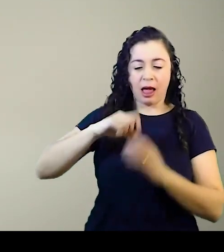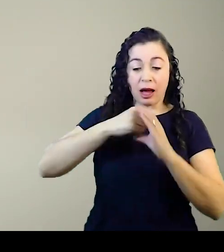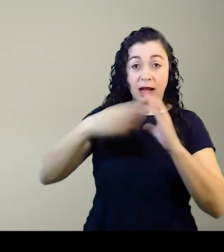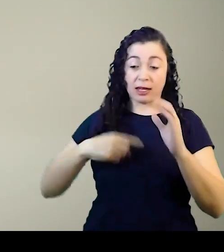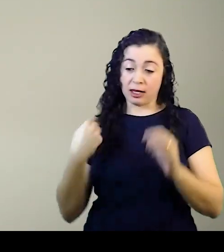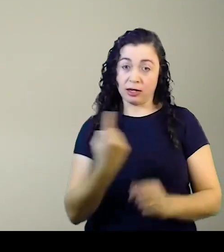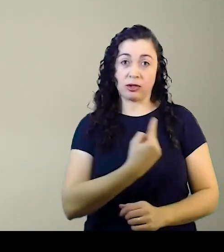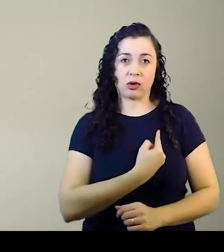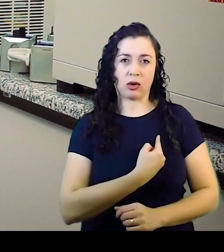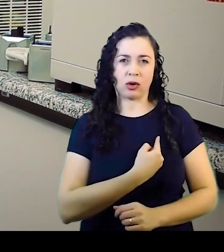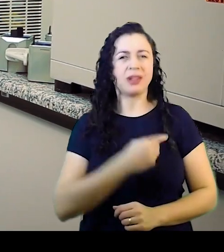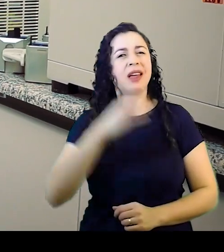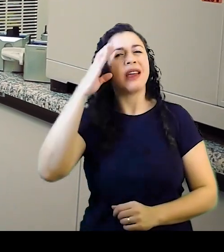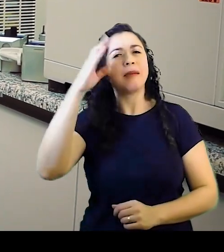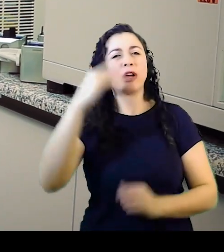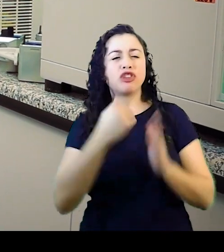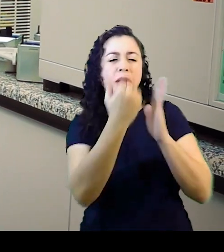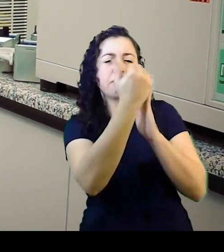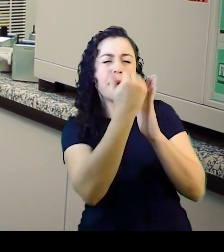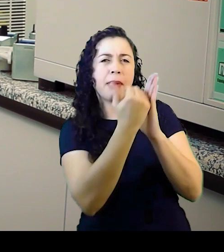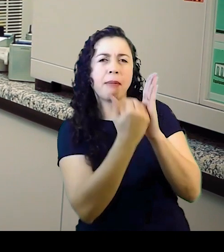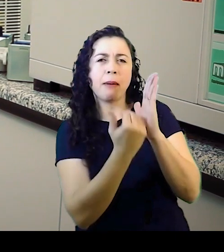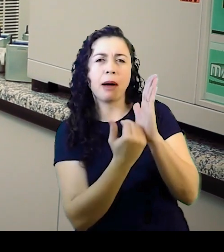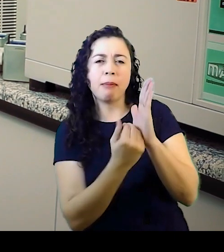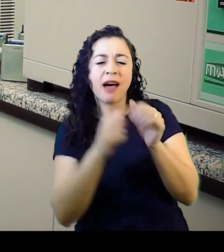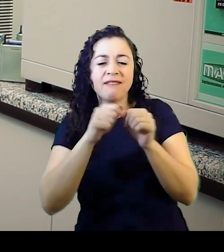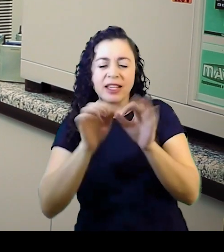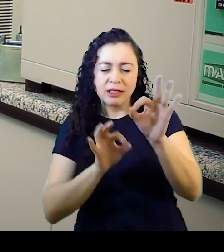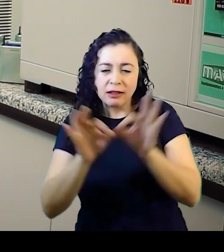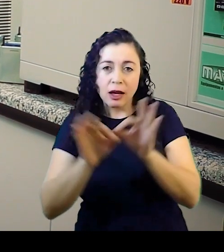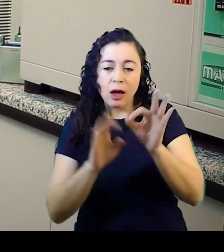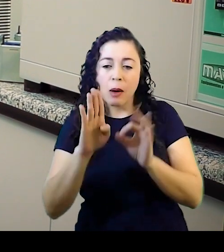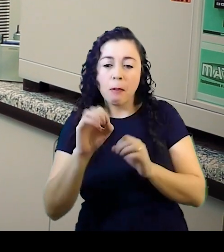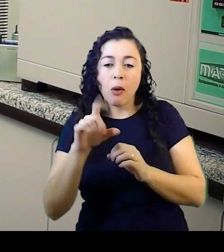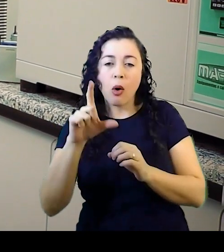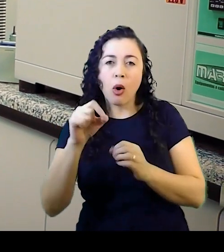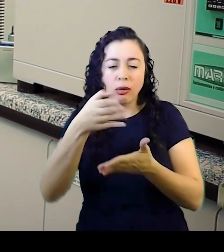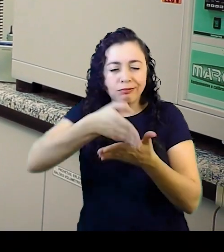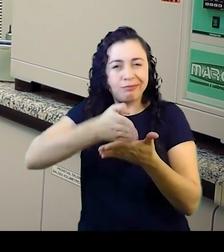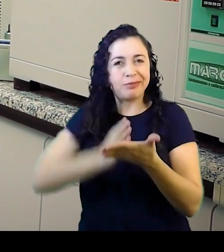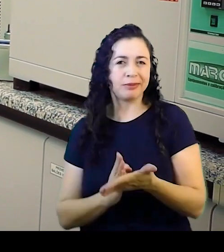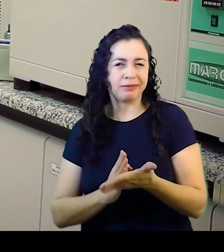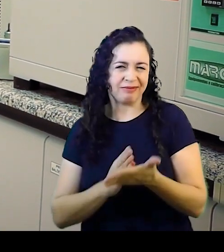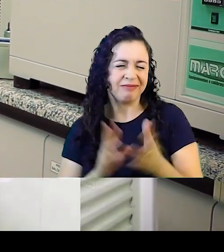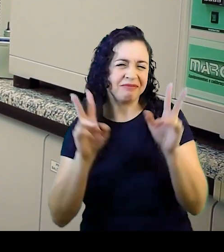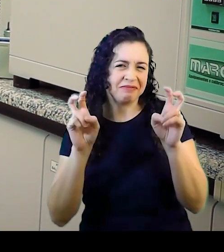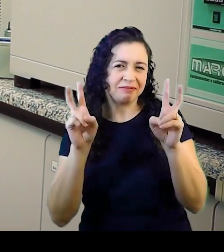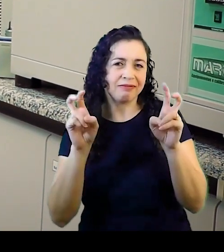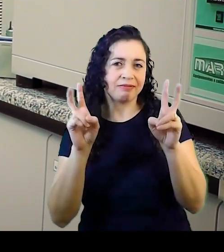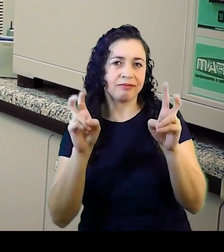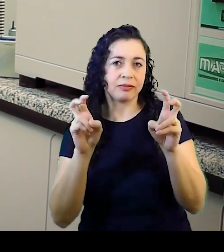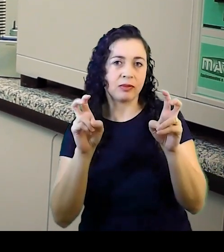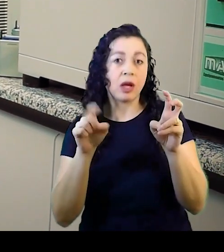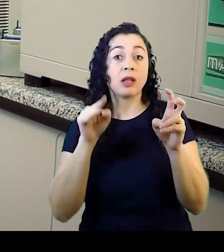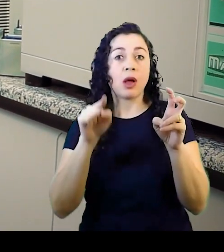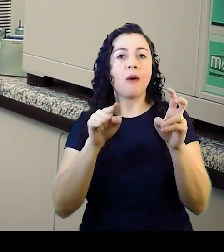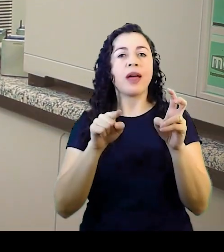cake recipe. And this cake recipe is something